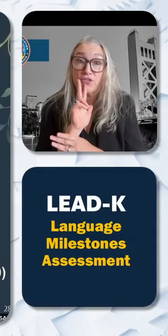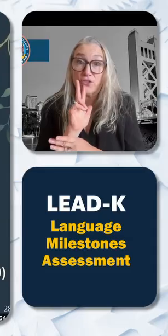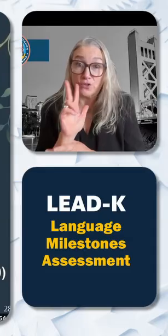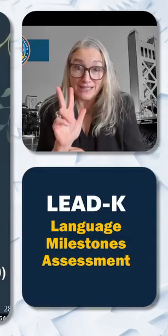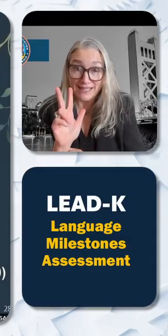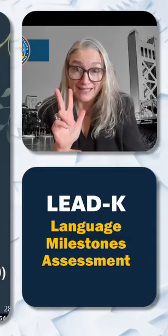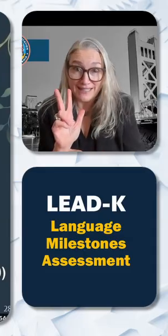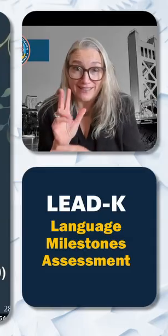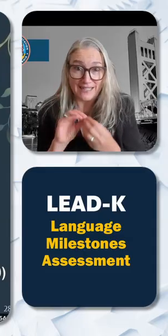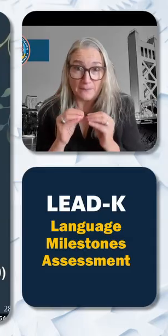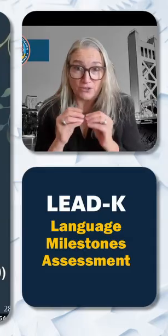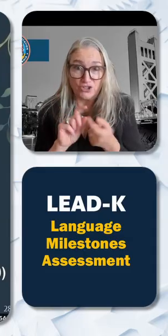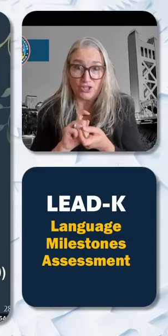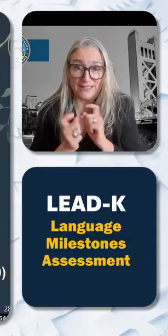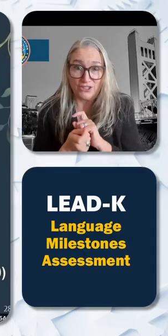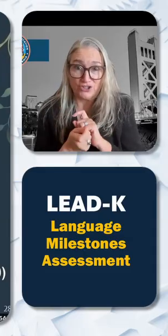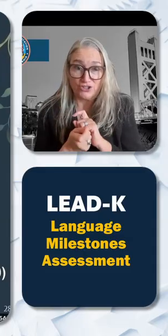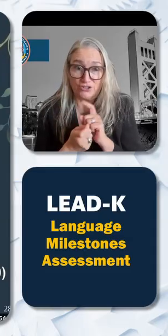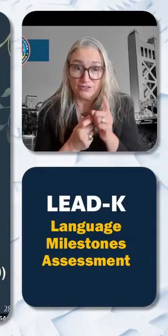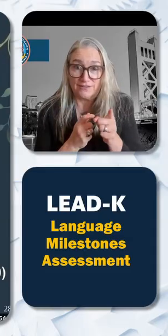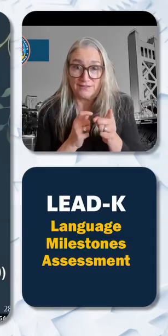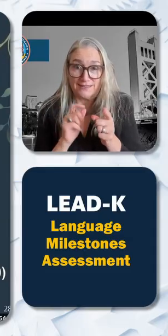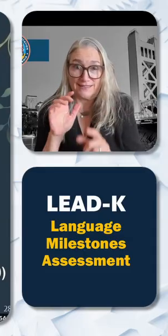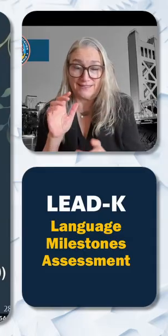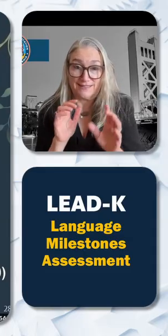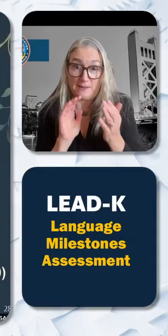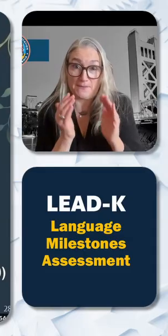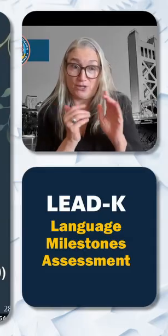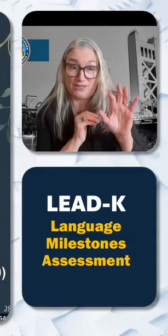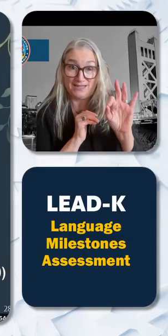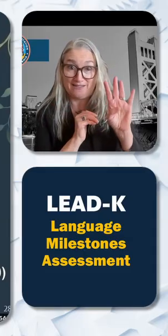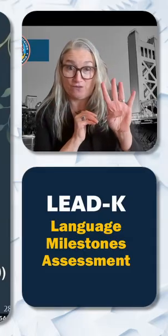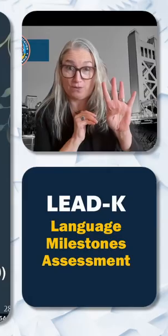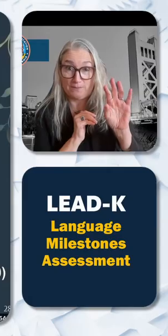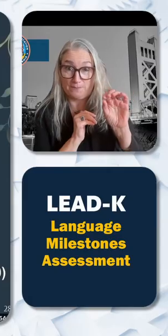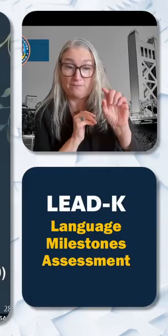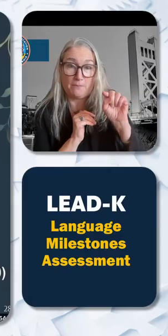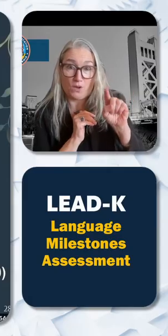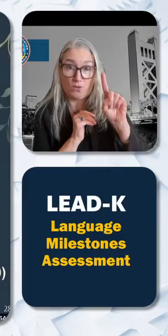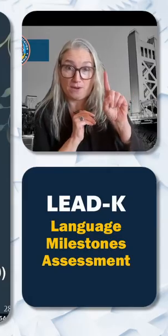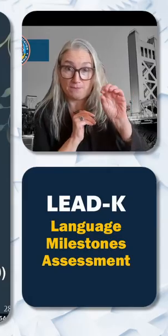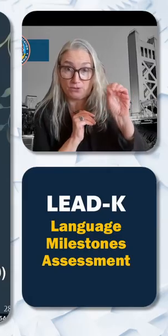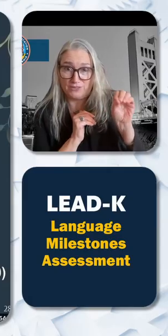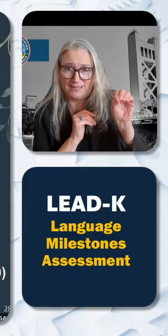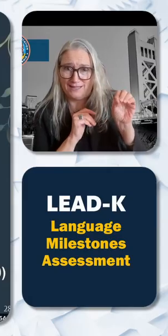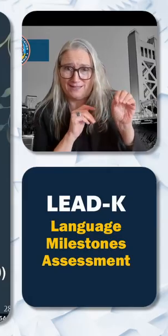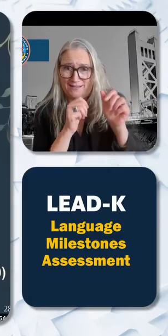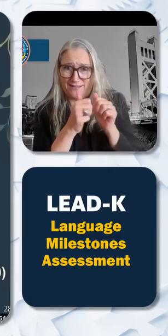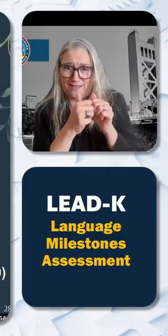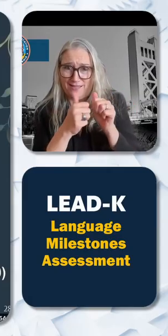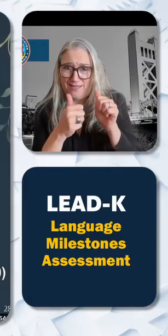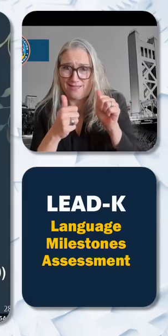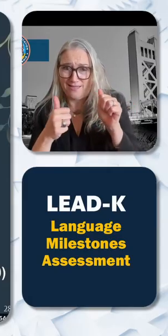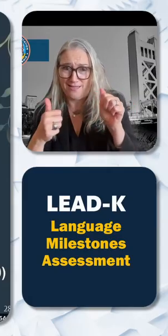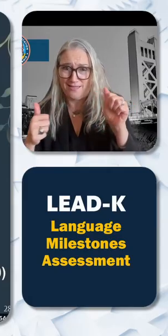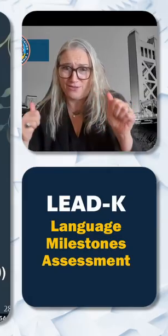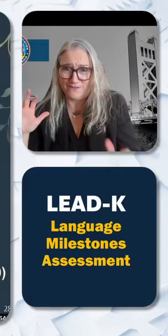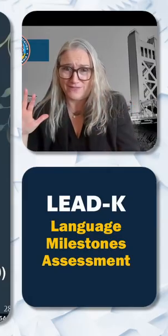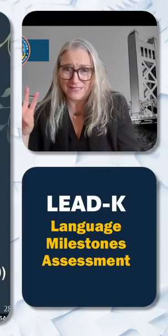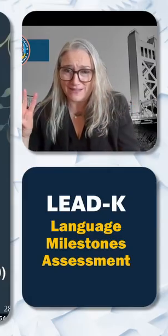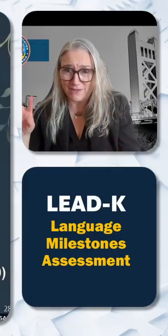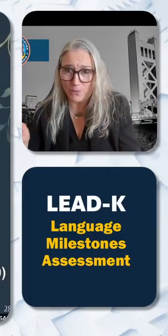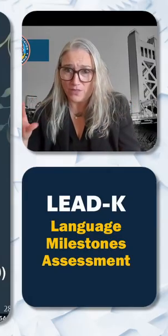at age expectation. Now, once they turn 3, the numbers change. Instead of a 94.1 percentile,